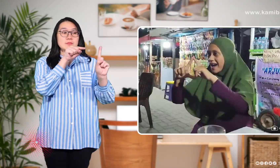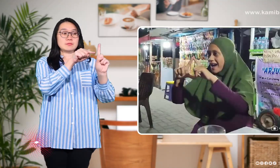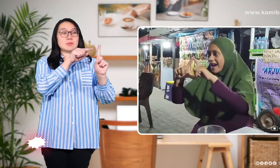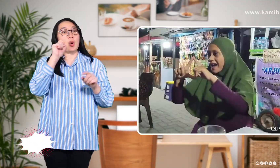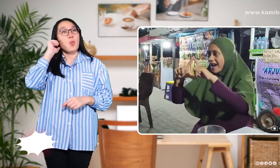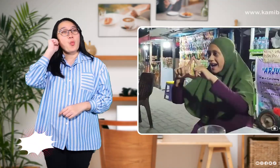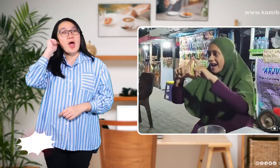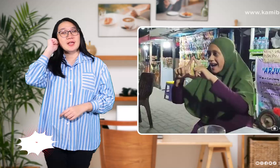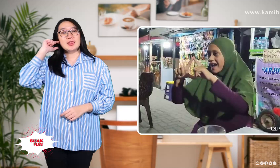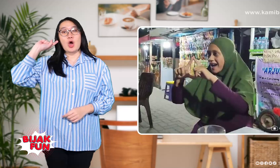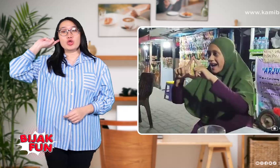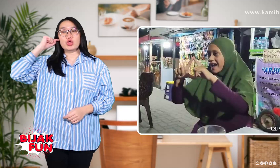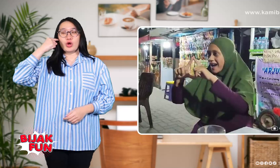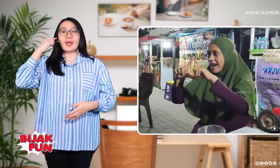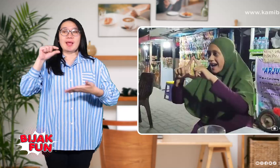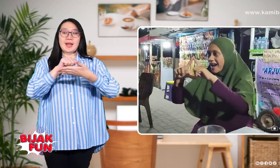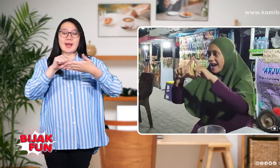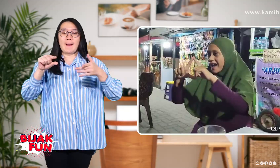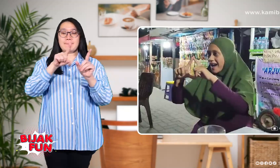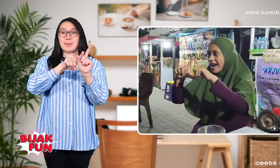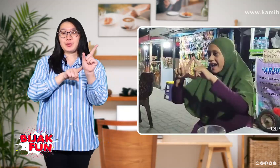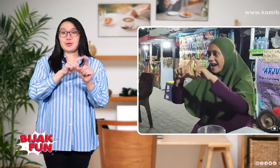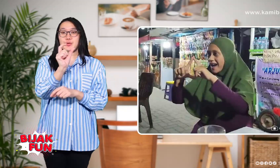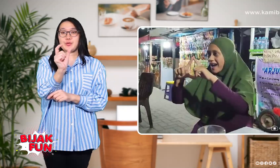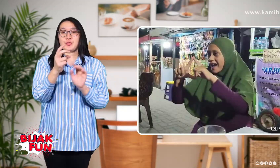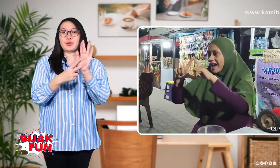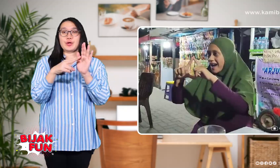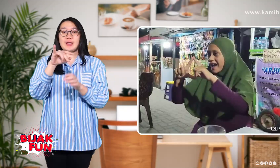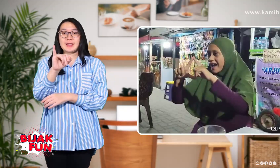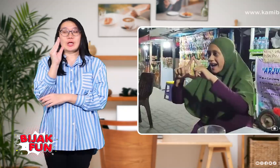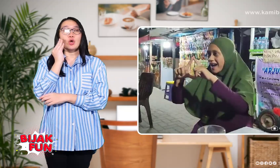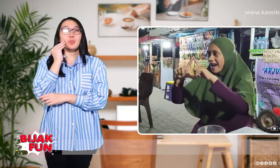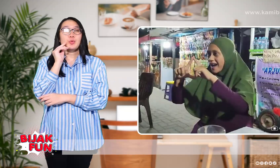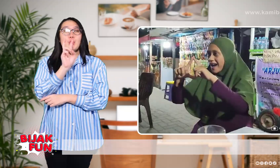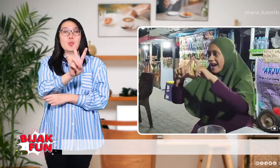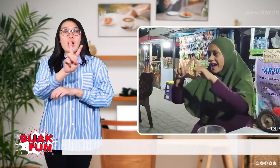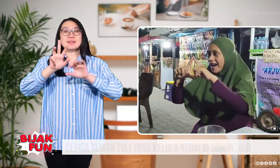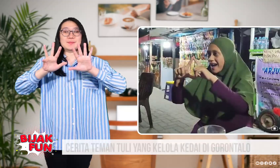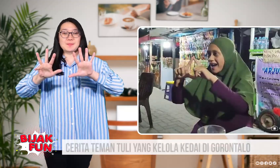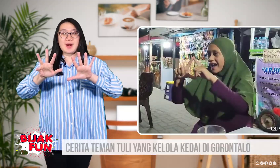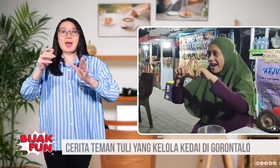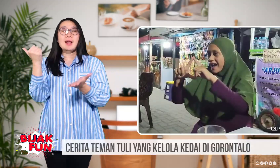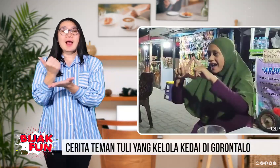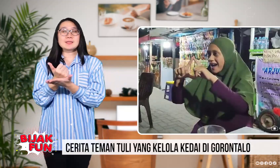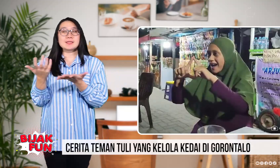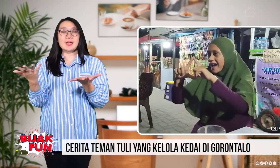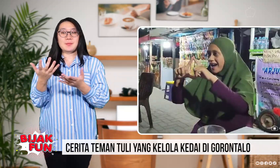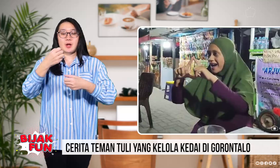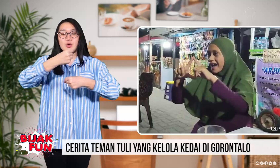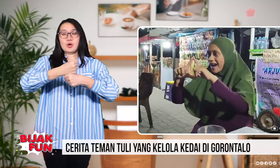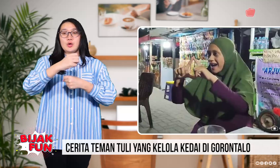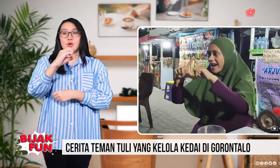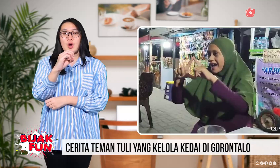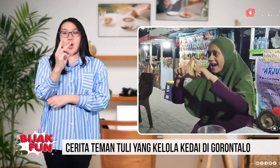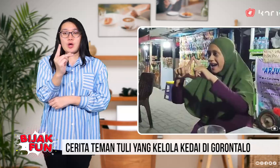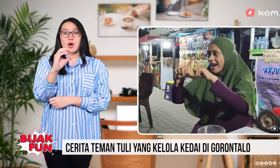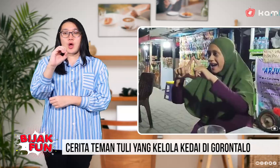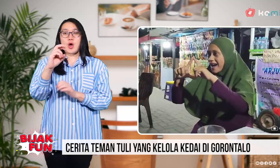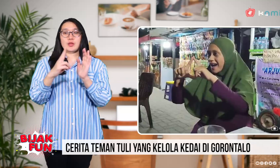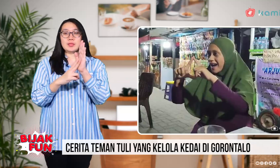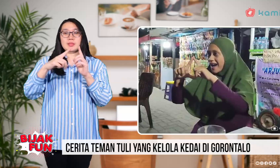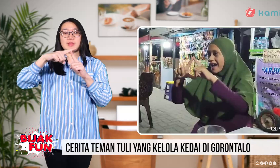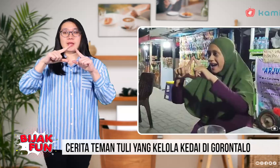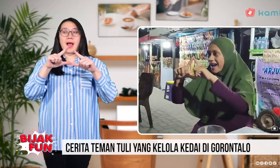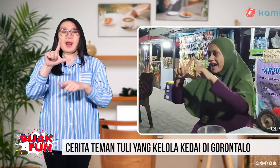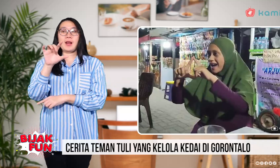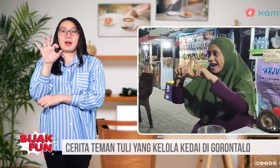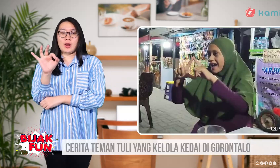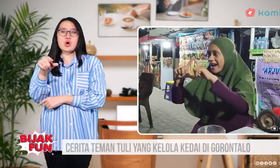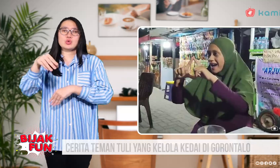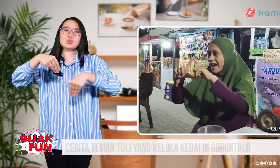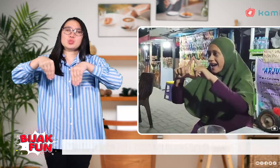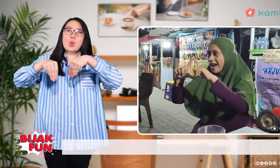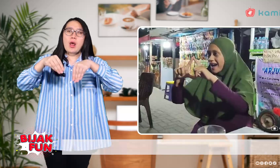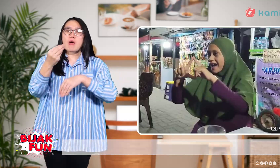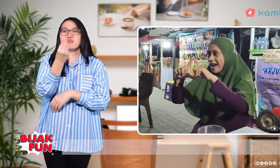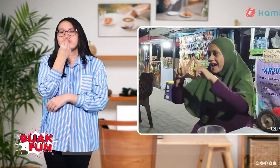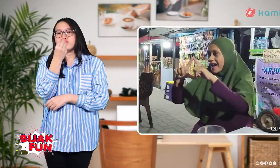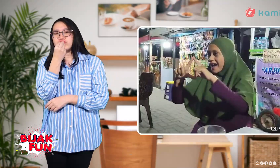A deaf woman named Yuni is 29 years old from Gorontalo, he sells food